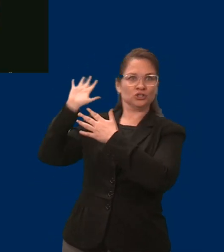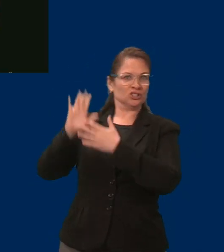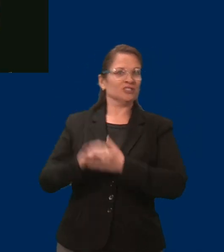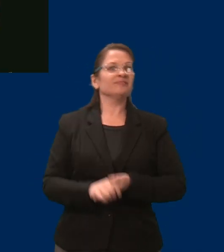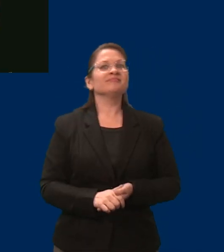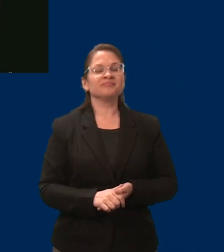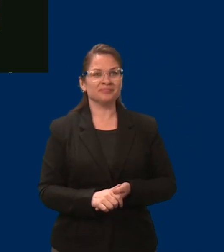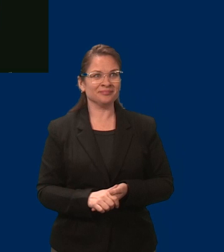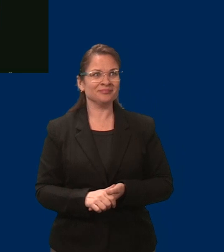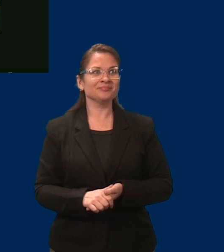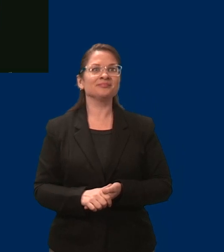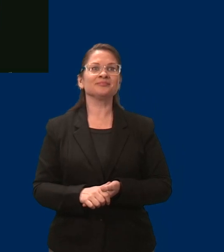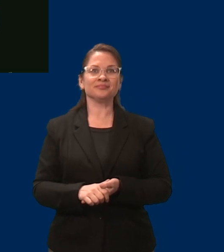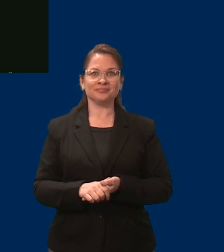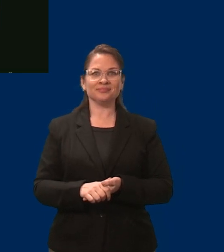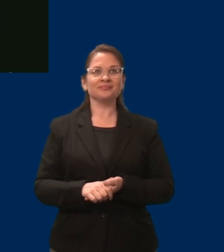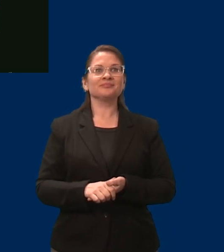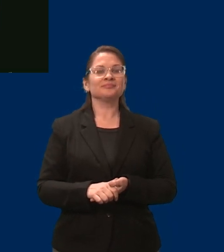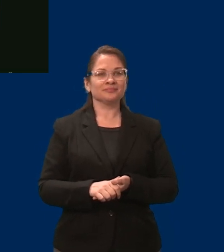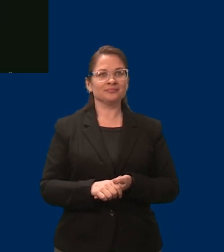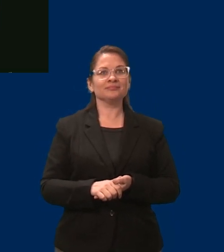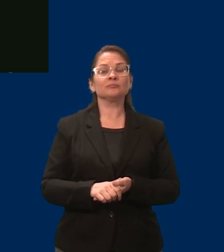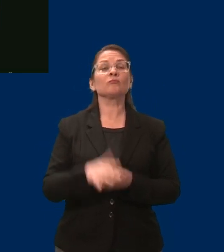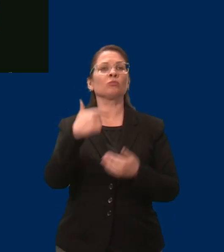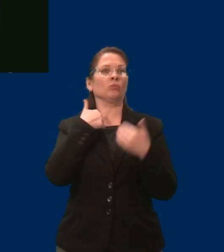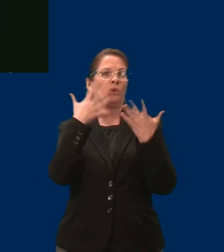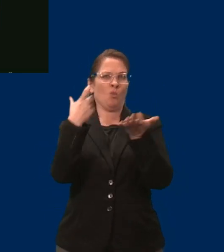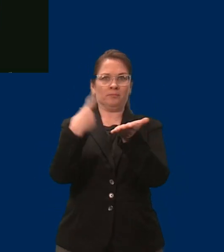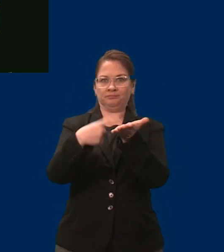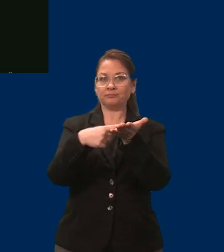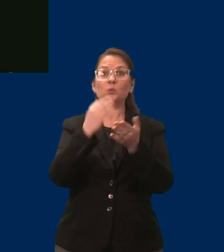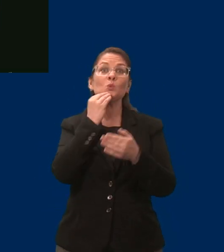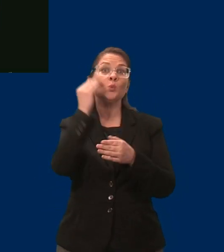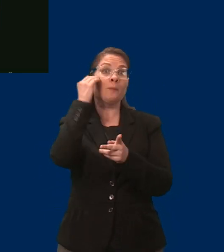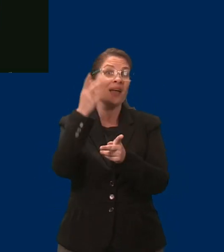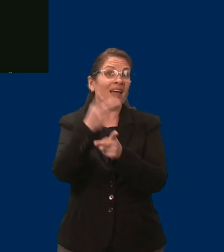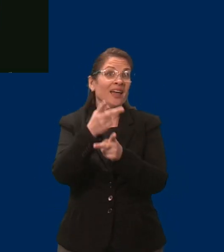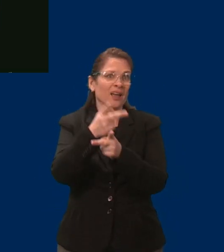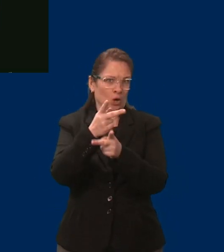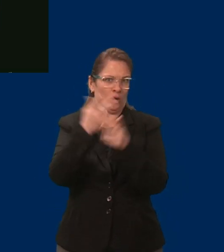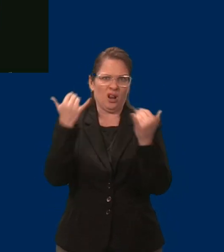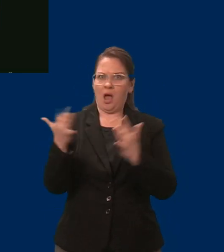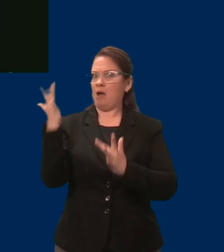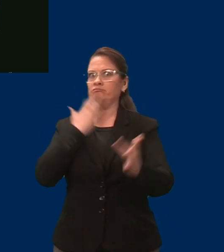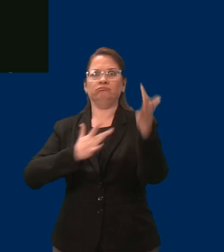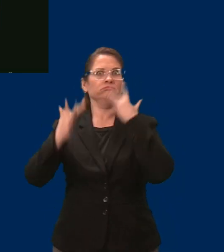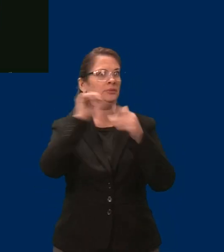This segment's topic is home care workforce shortage. The disability community has been in a home care